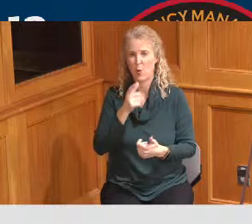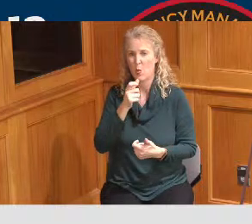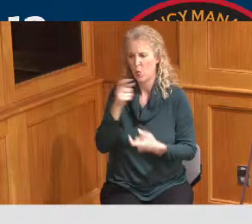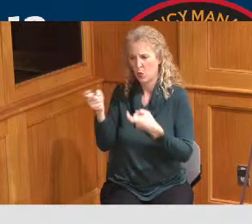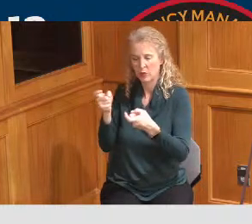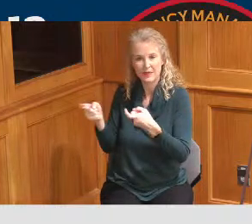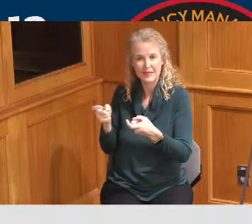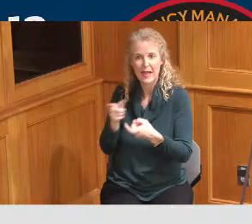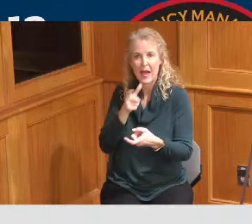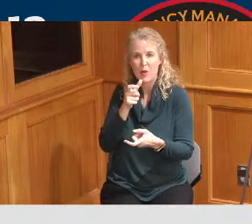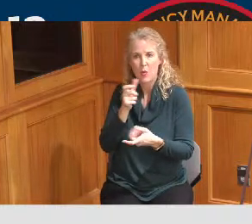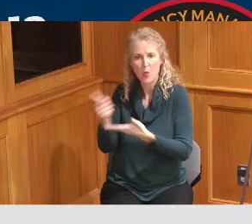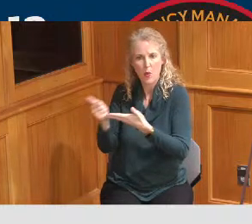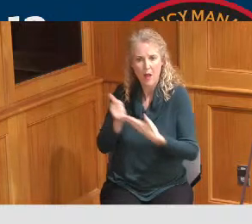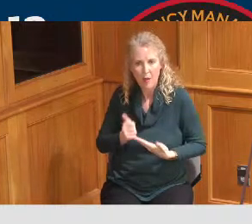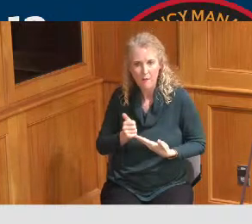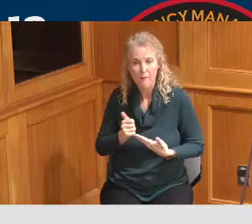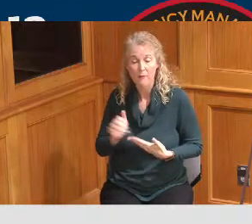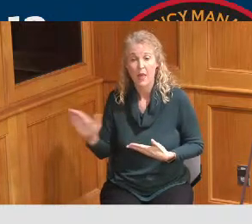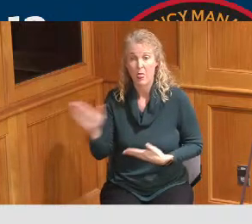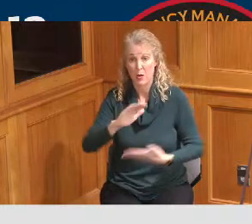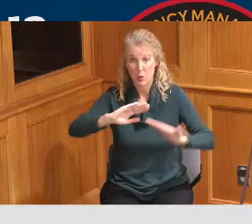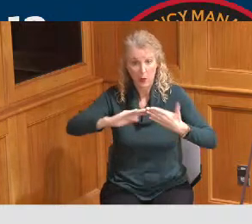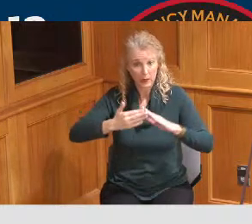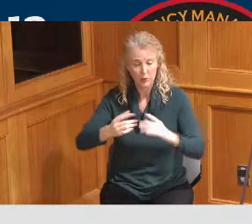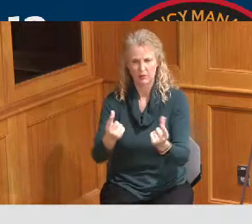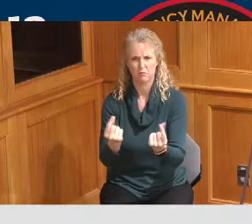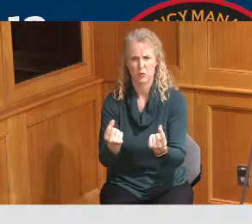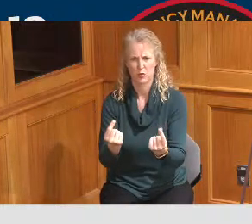help and then understanding your community so that we can integrate into your community and